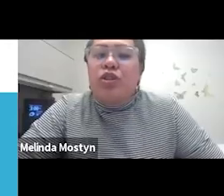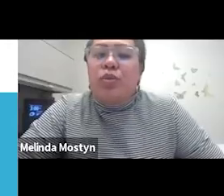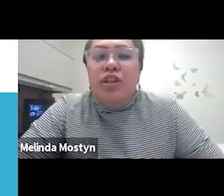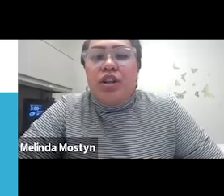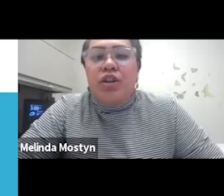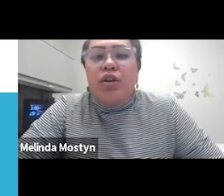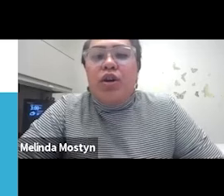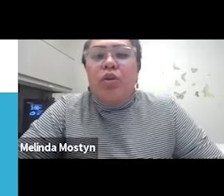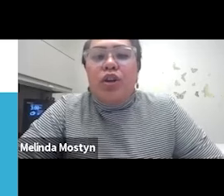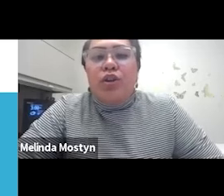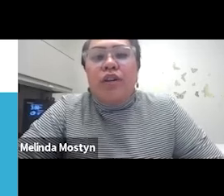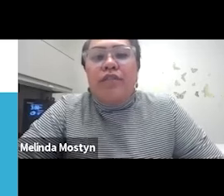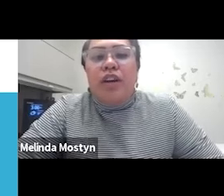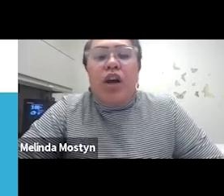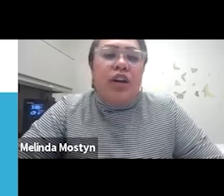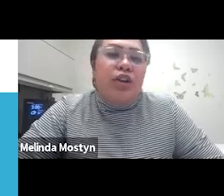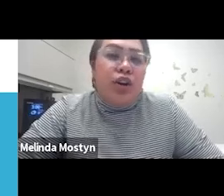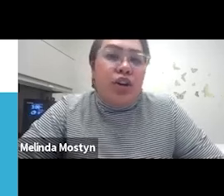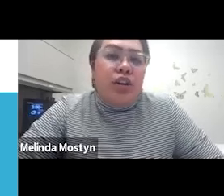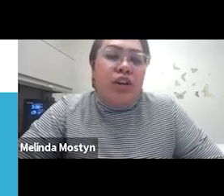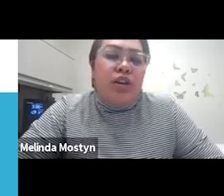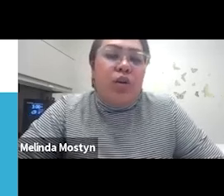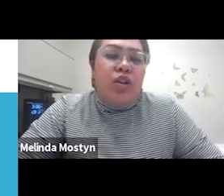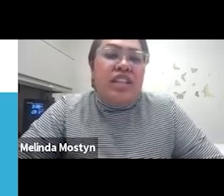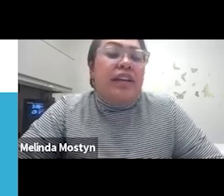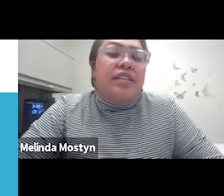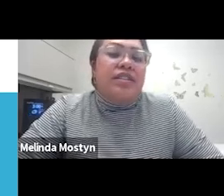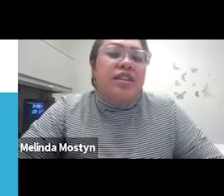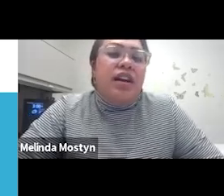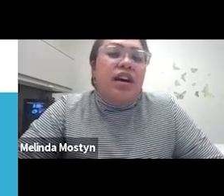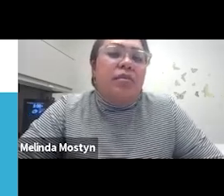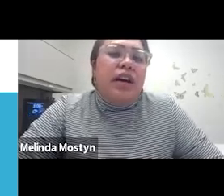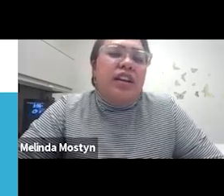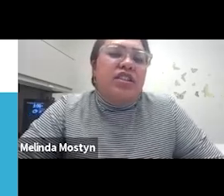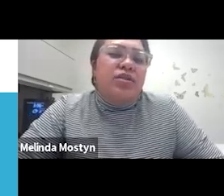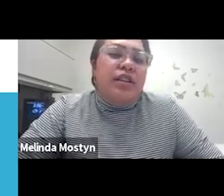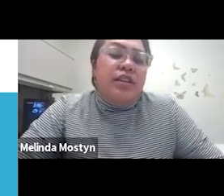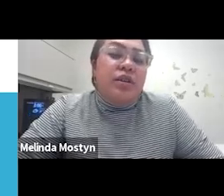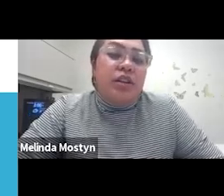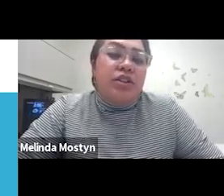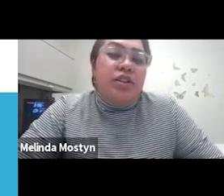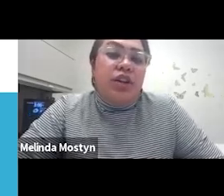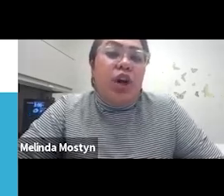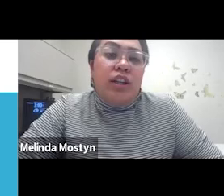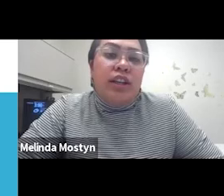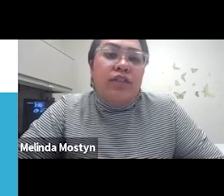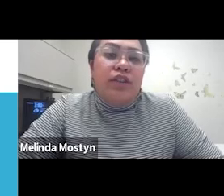situation where you have felt unheard or silenced?" I'd like to direct this question to Carling,